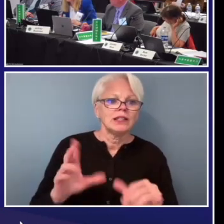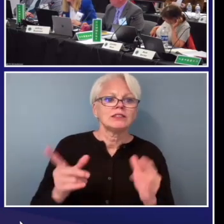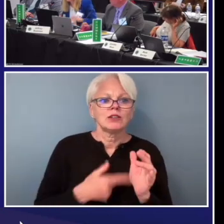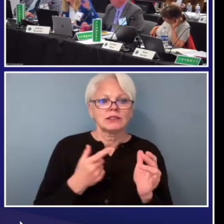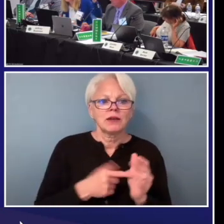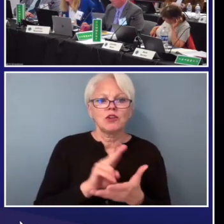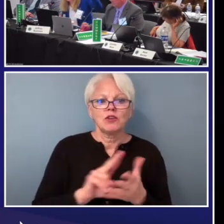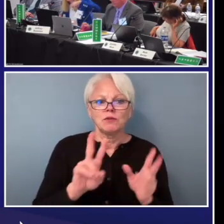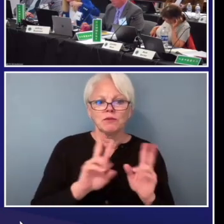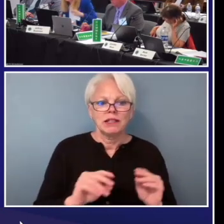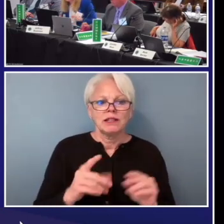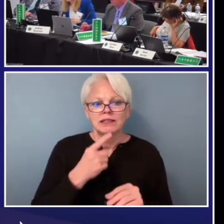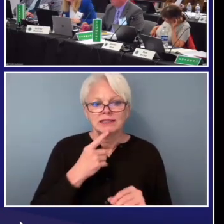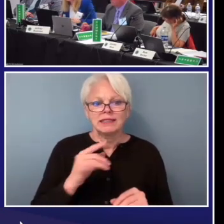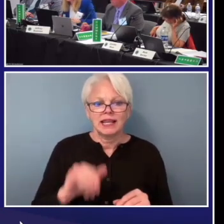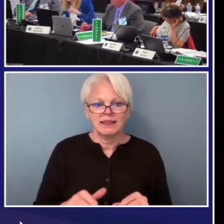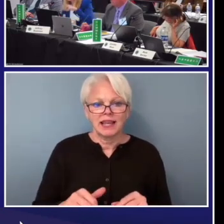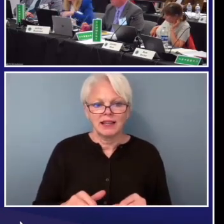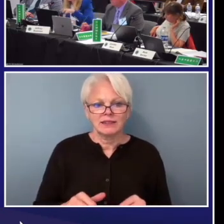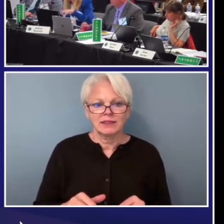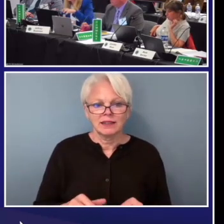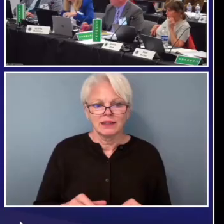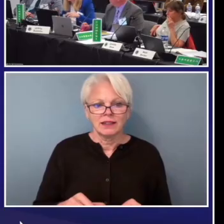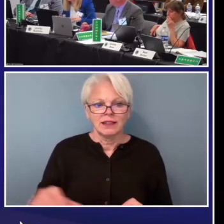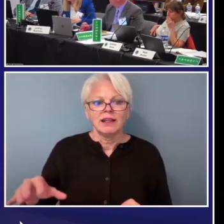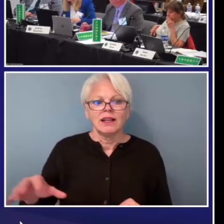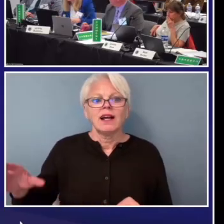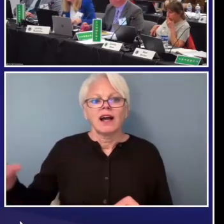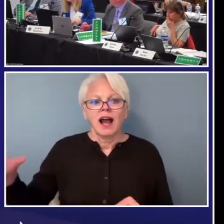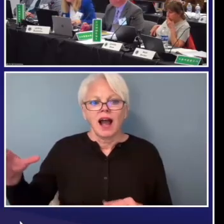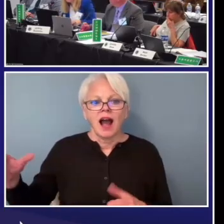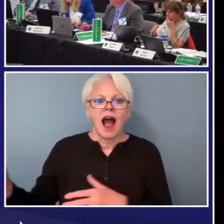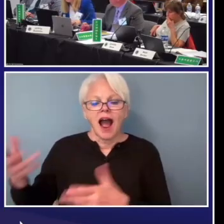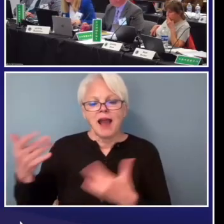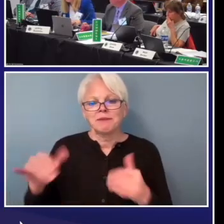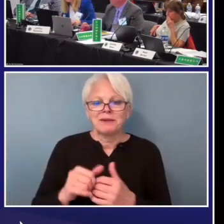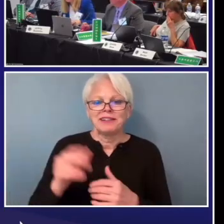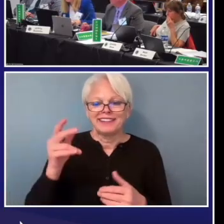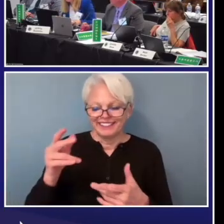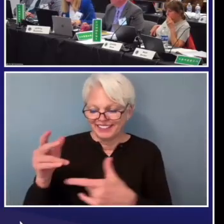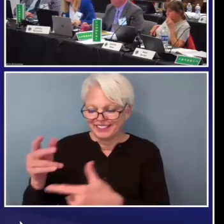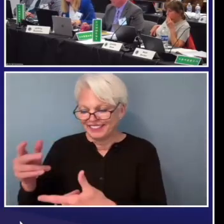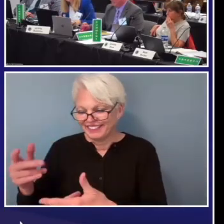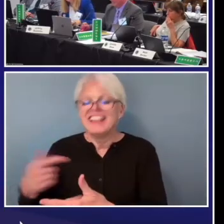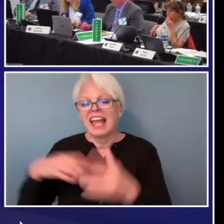when people say that I pulled up plastic dinosaurs off my desk and I play with them. Um, because it doesn't have to be that way.